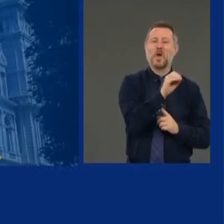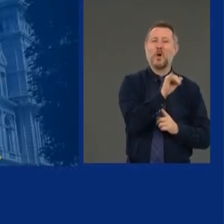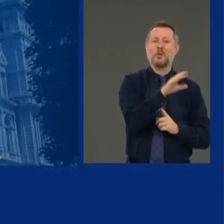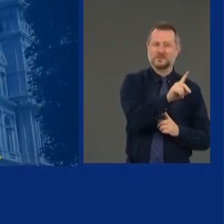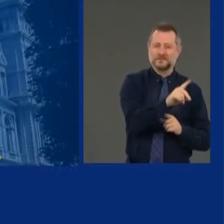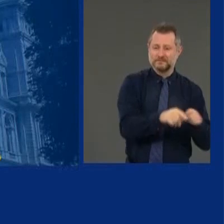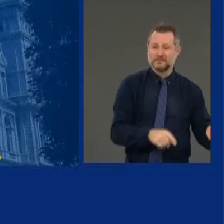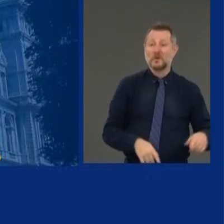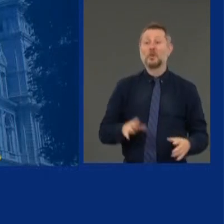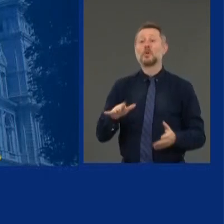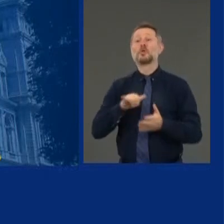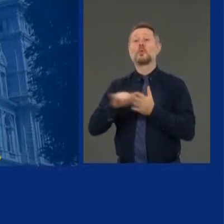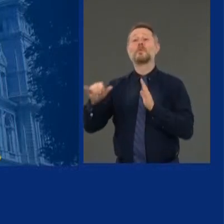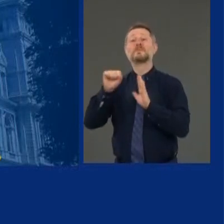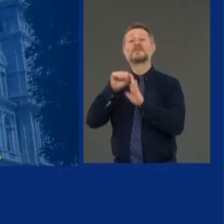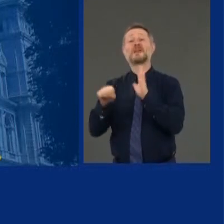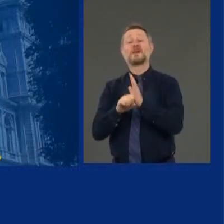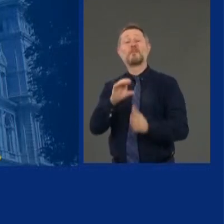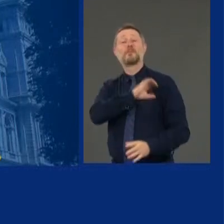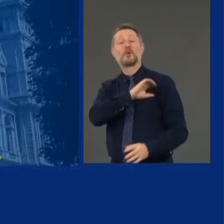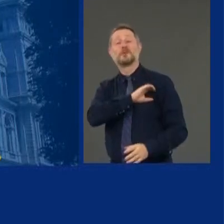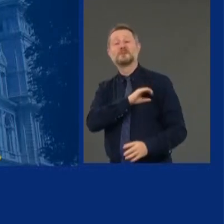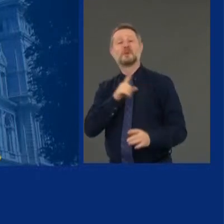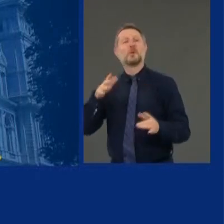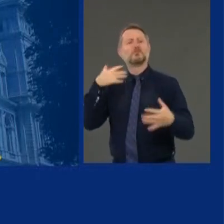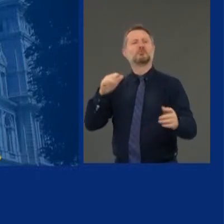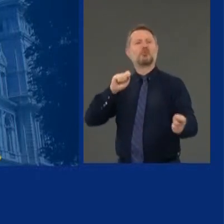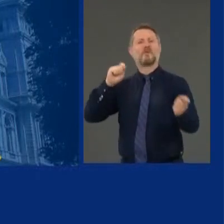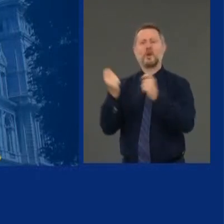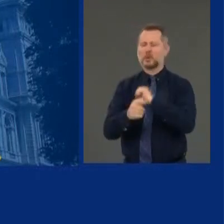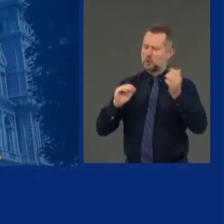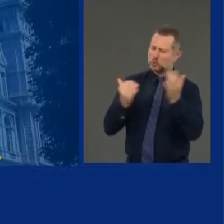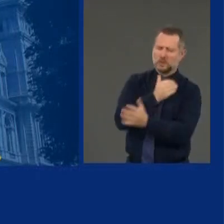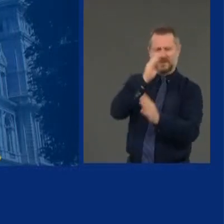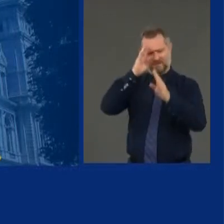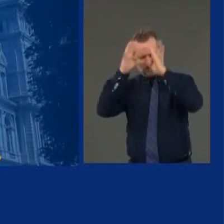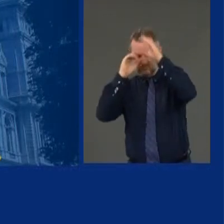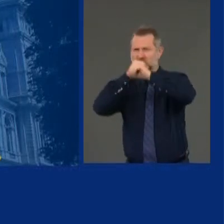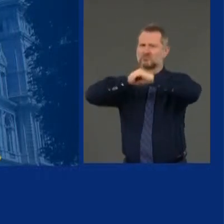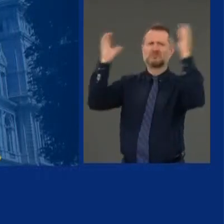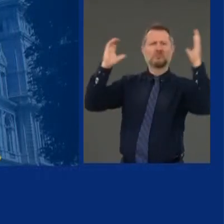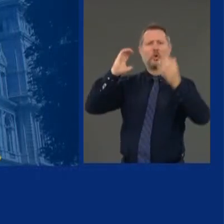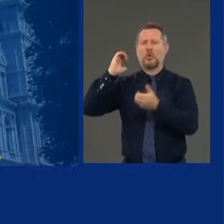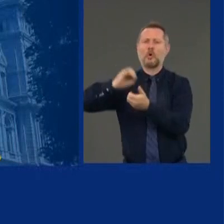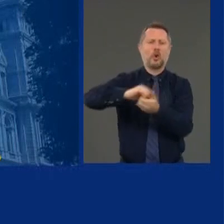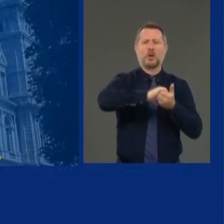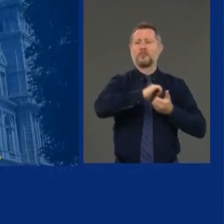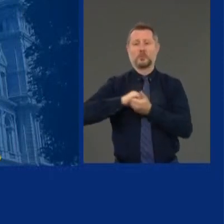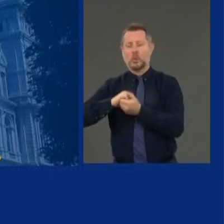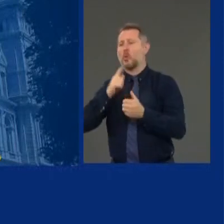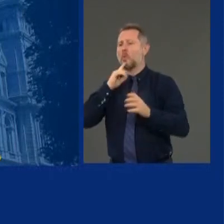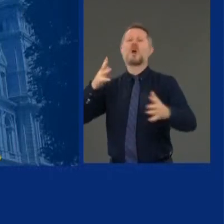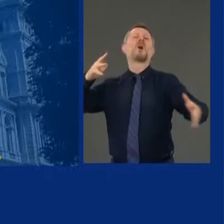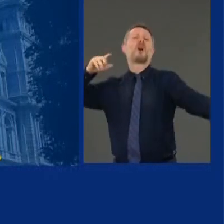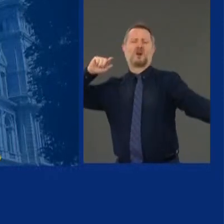STARTED AFTER MR. FLOYD'S